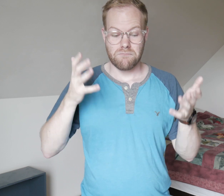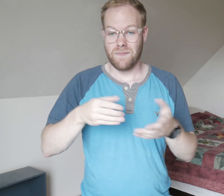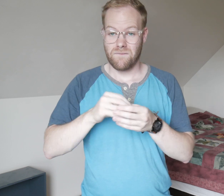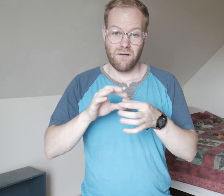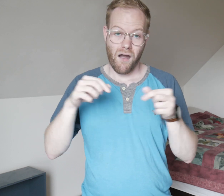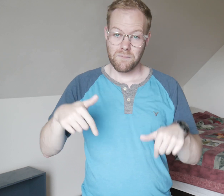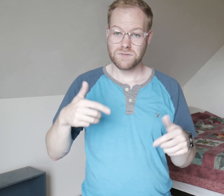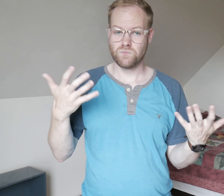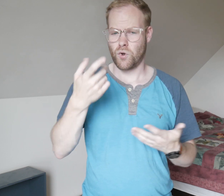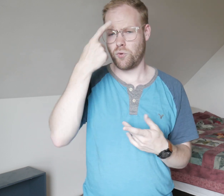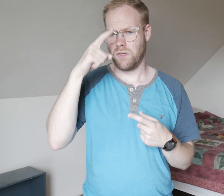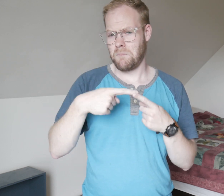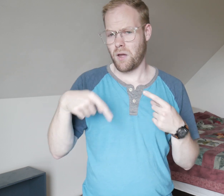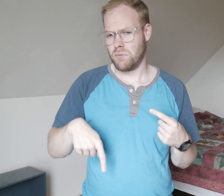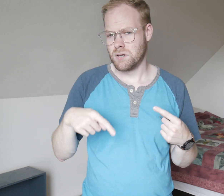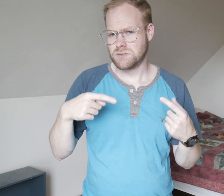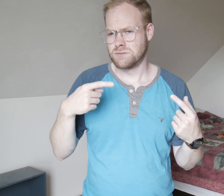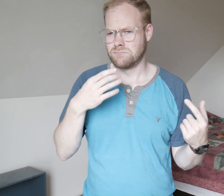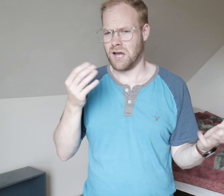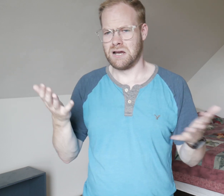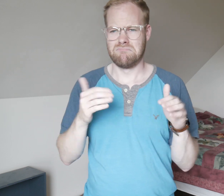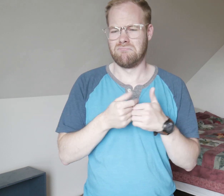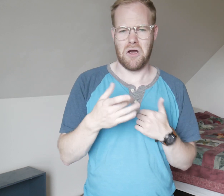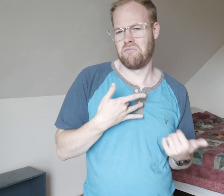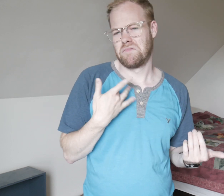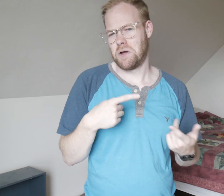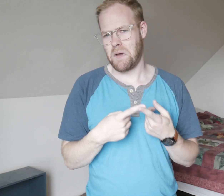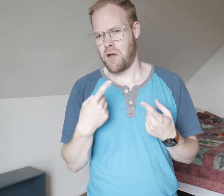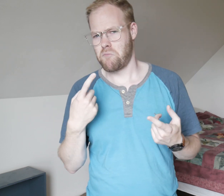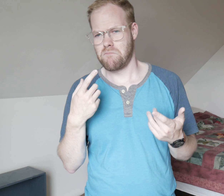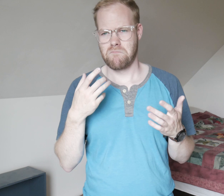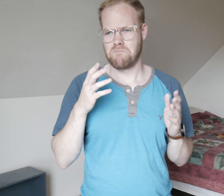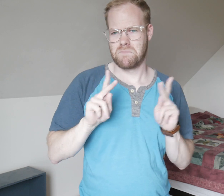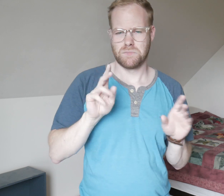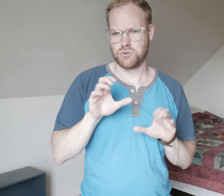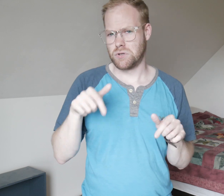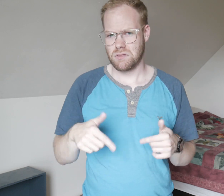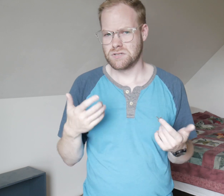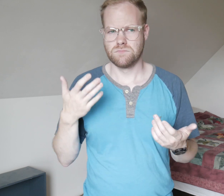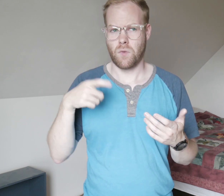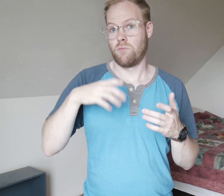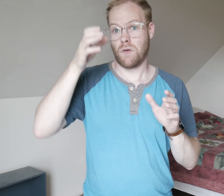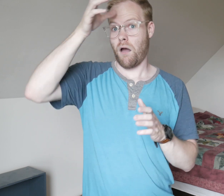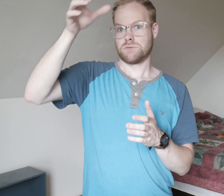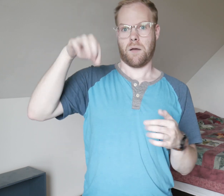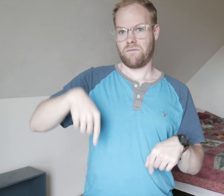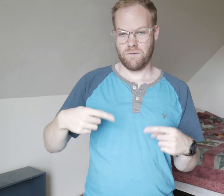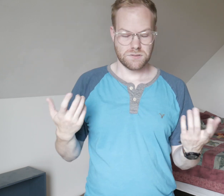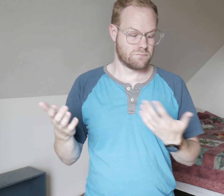Leave in the comments what you think about this and how you feel about people doing this, the concept of this.